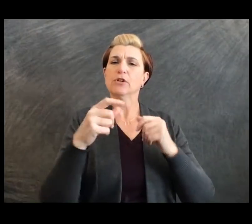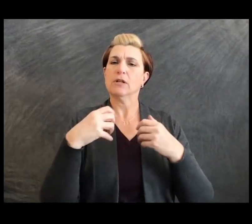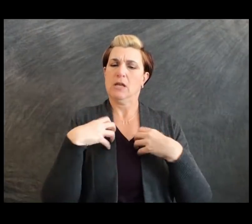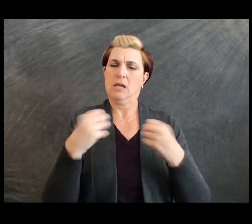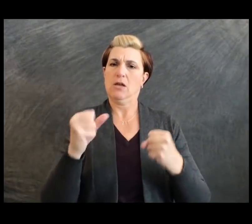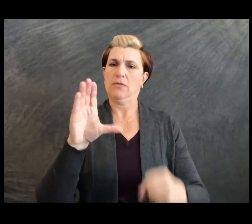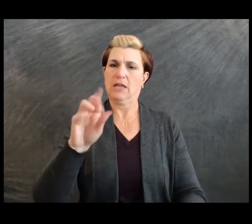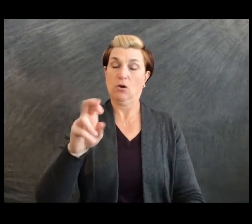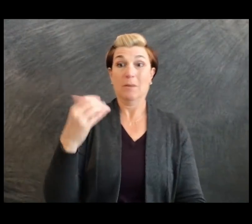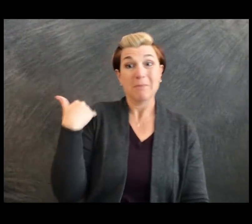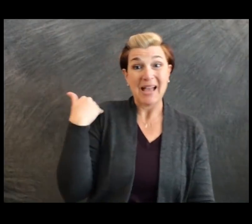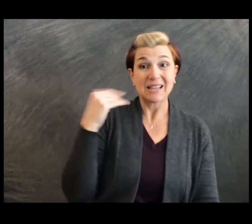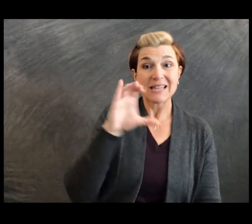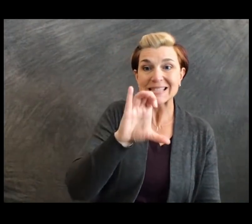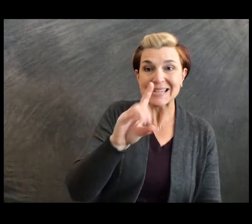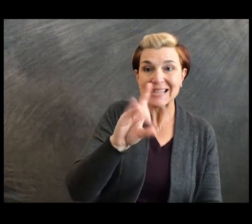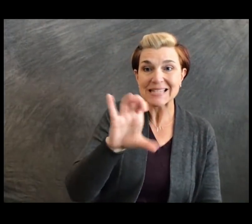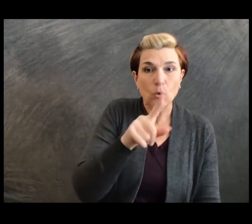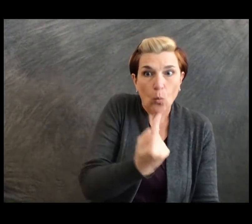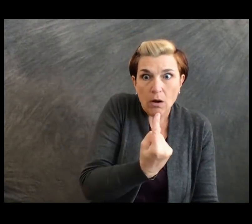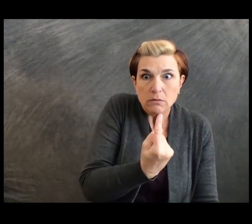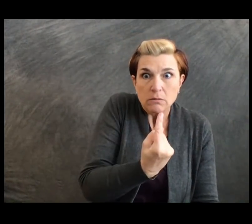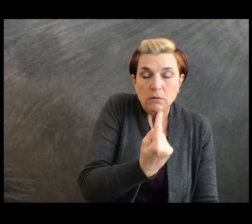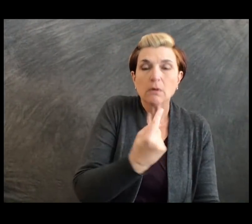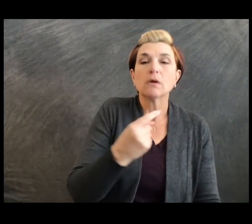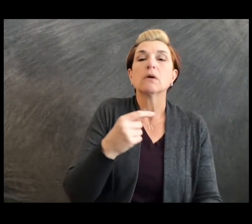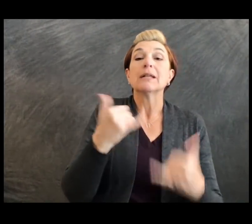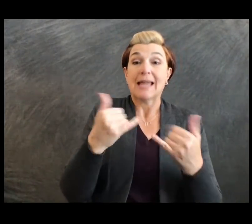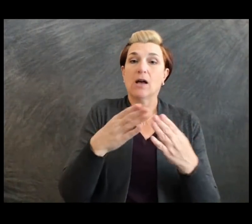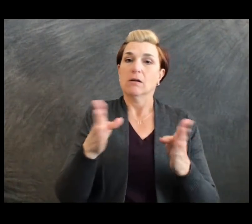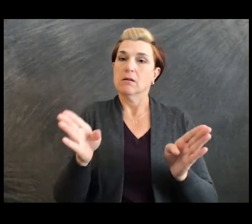the state public health laboratories now we're transitioning into the mainstream